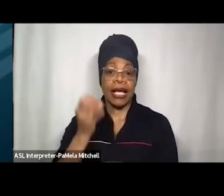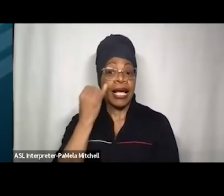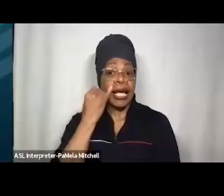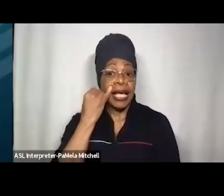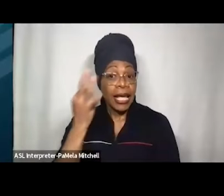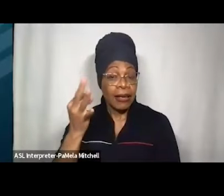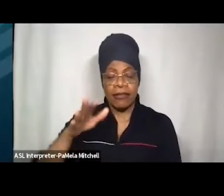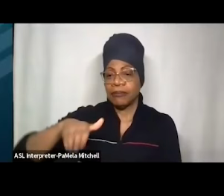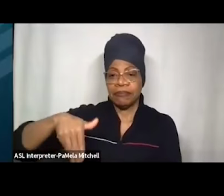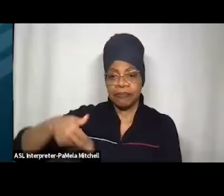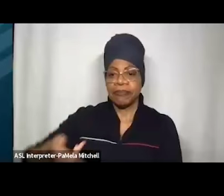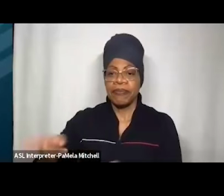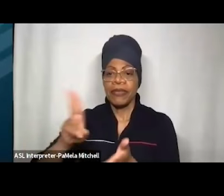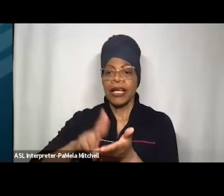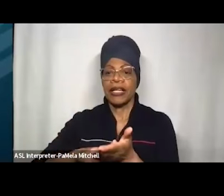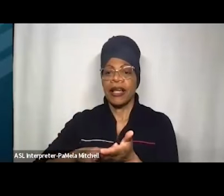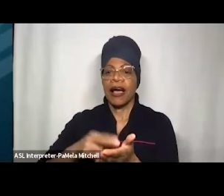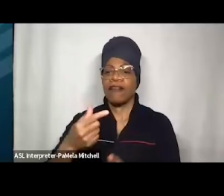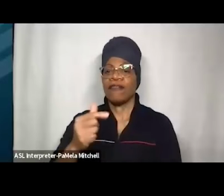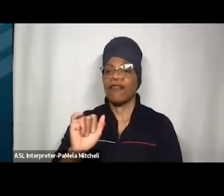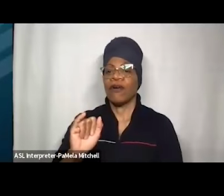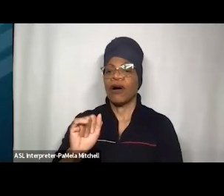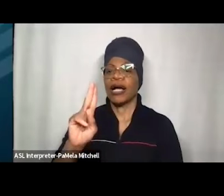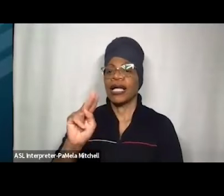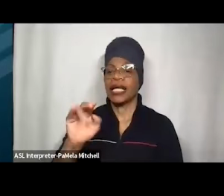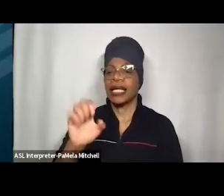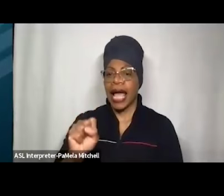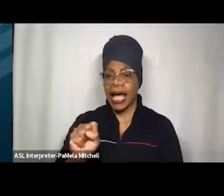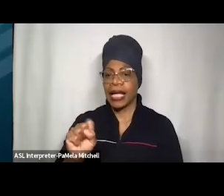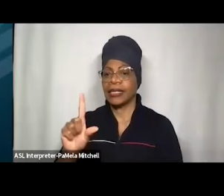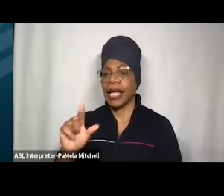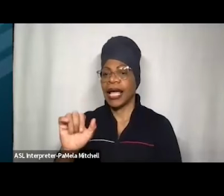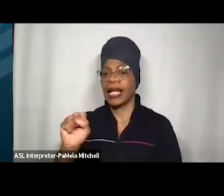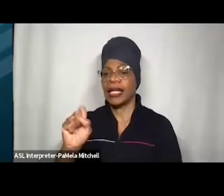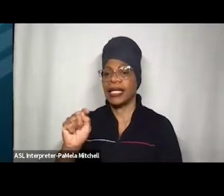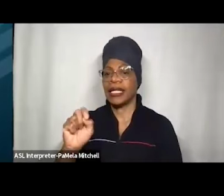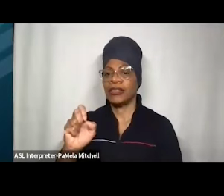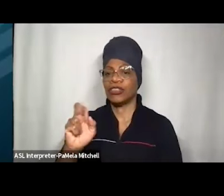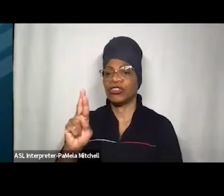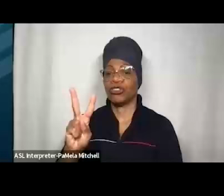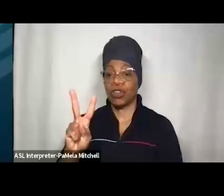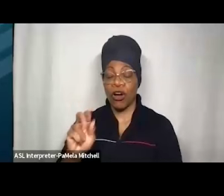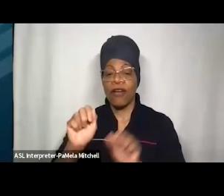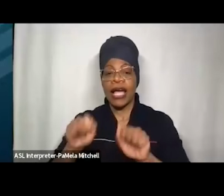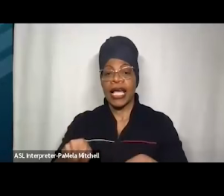for the GIANS Center's listserv, you can use this shortened URL or pull out your camera